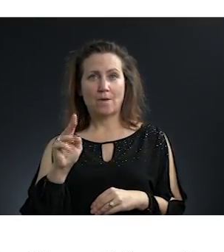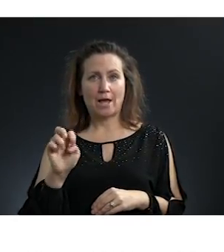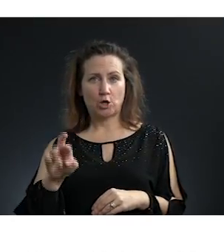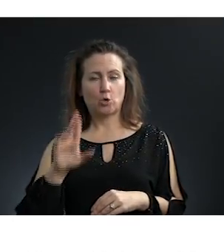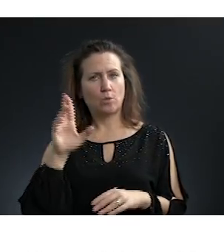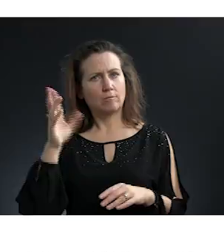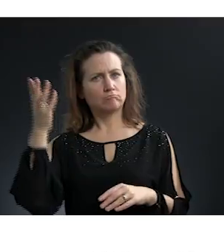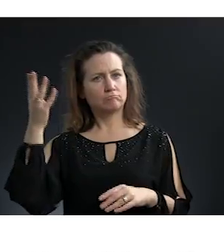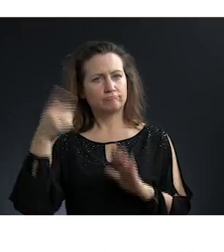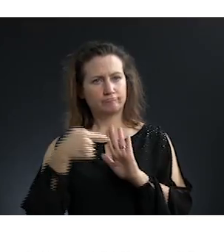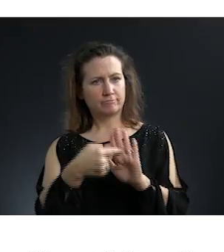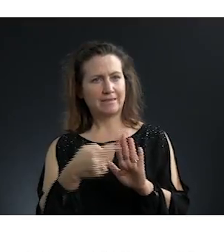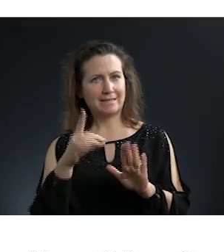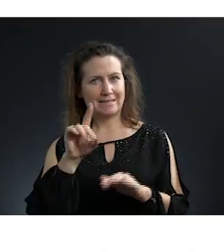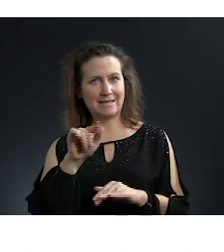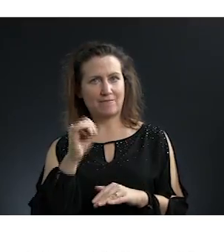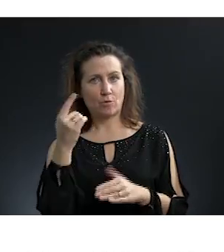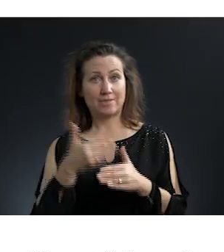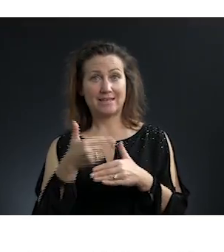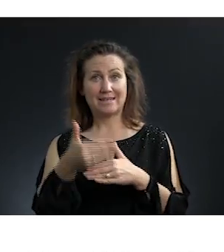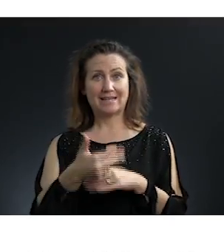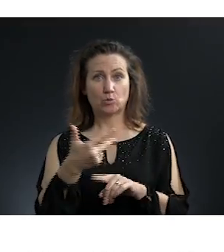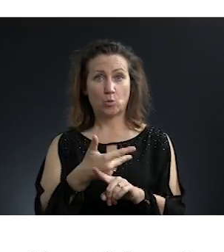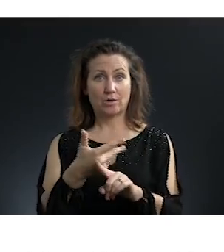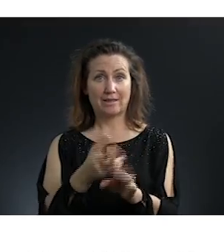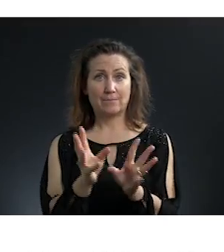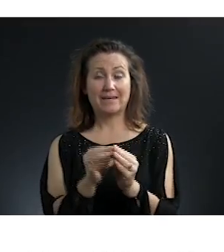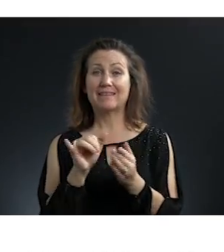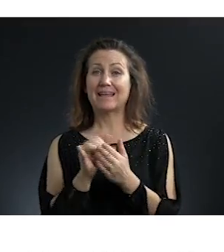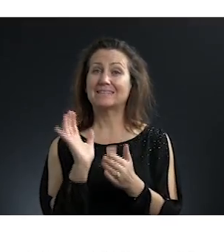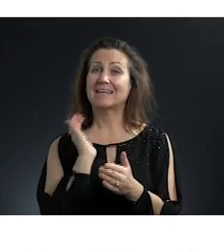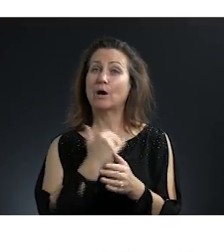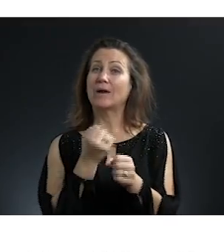Quarterly meeting that will be our annual meeting and it is scheduled to be a face-To-face